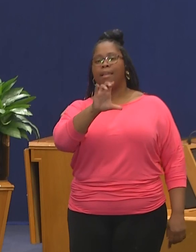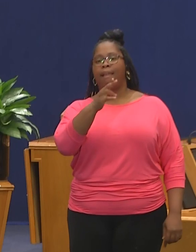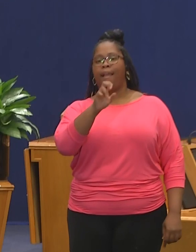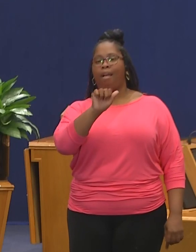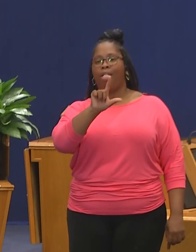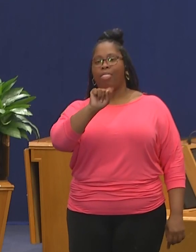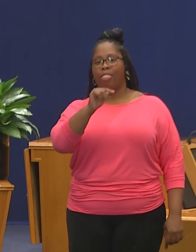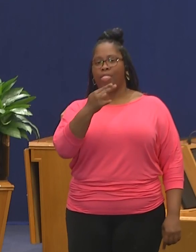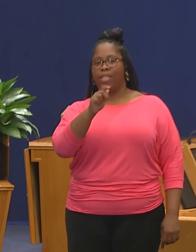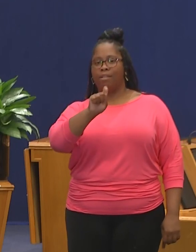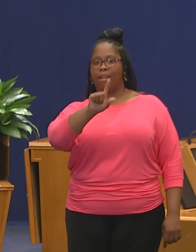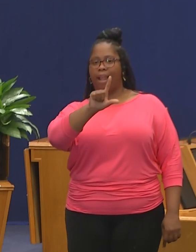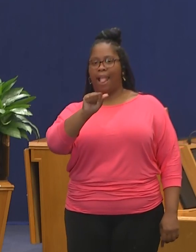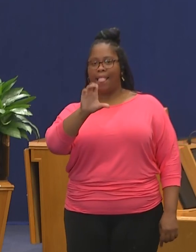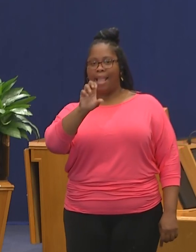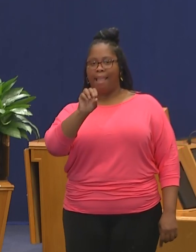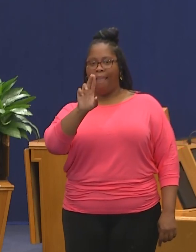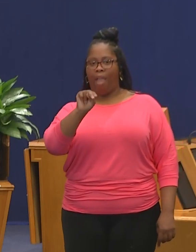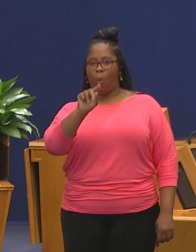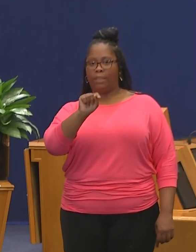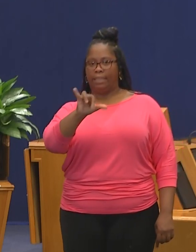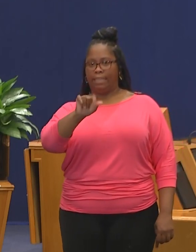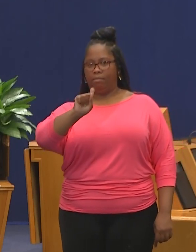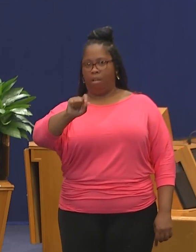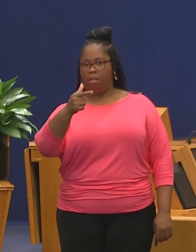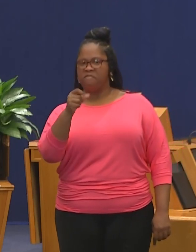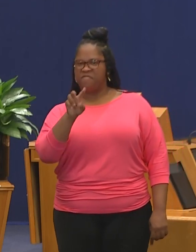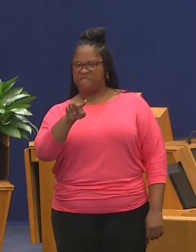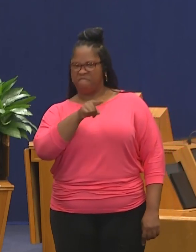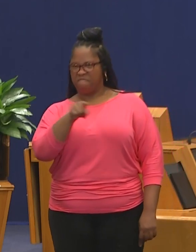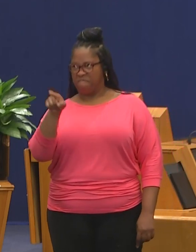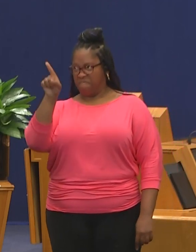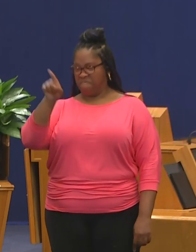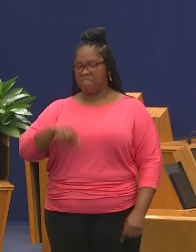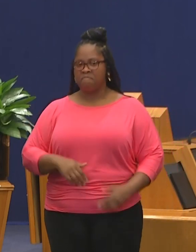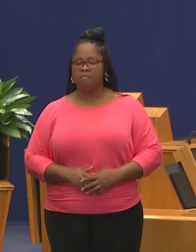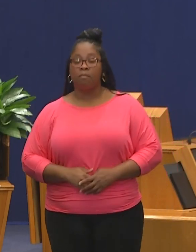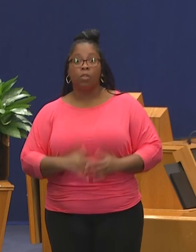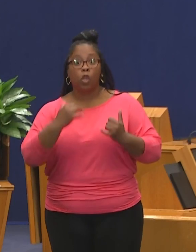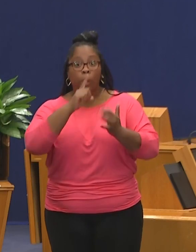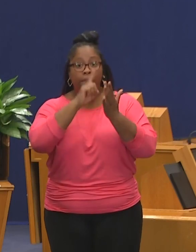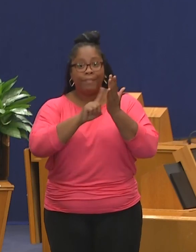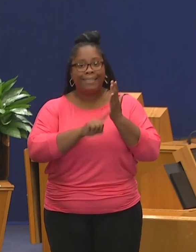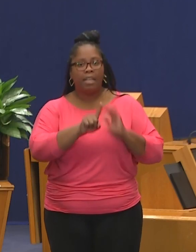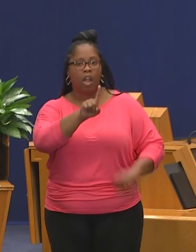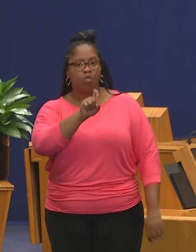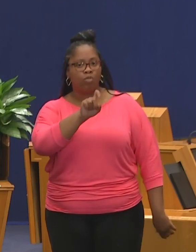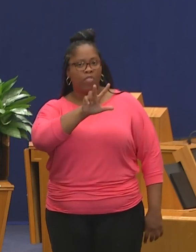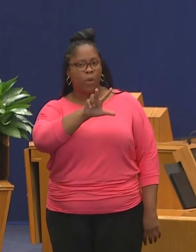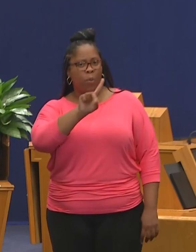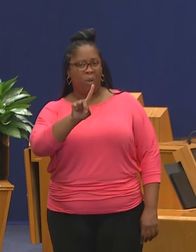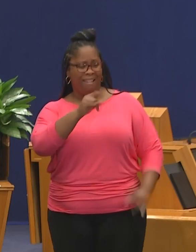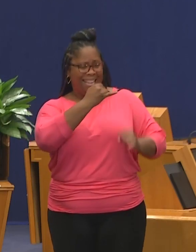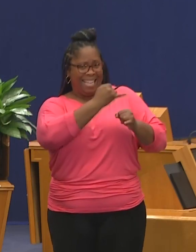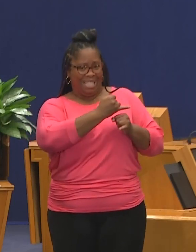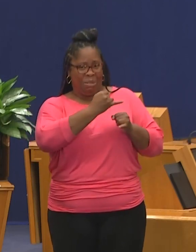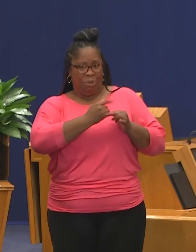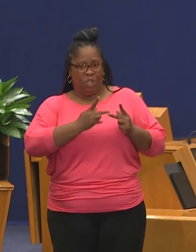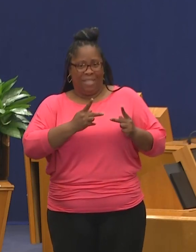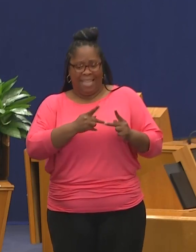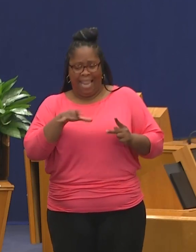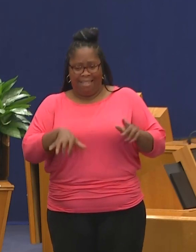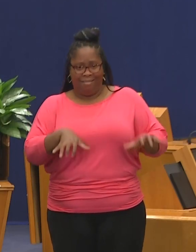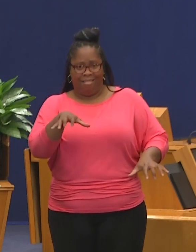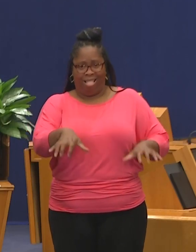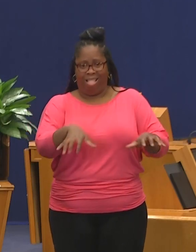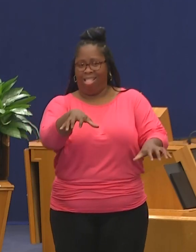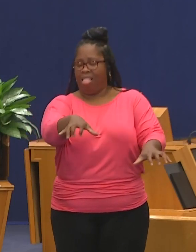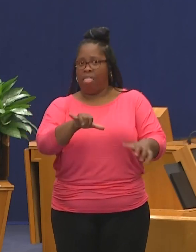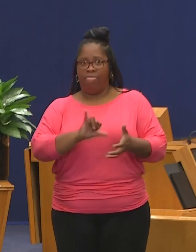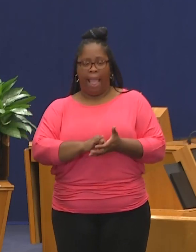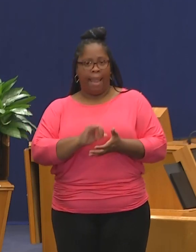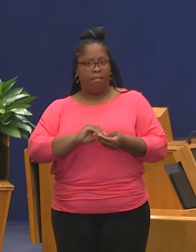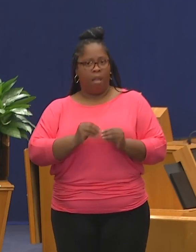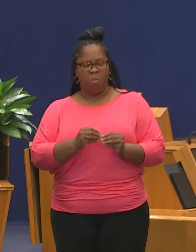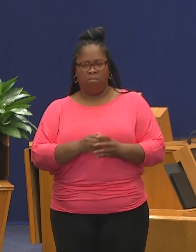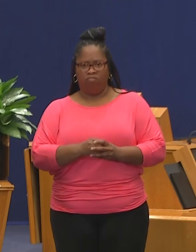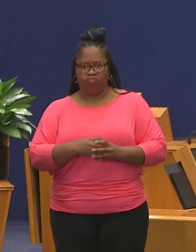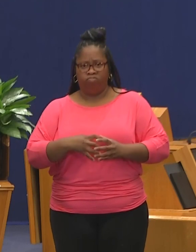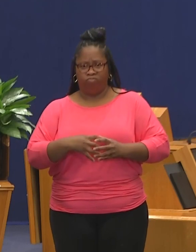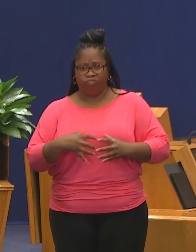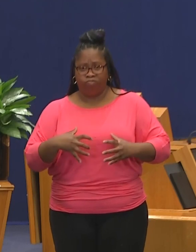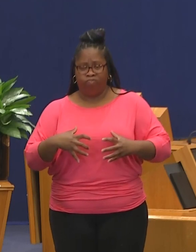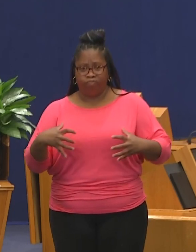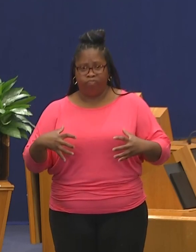WEBSITE ATHEALTH.LACOUNT --